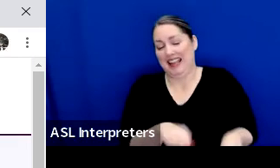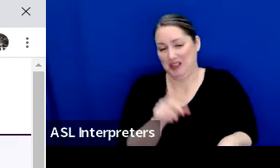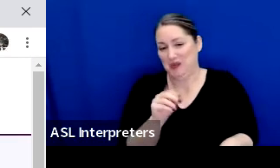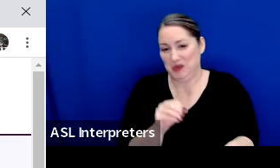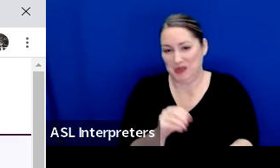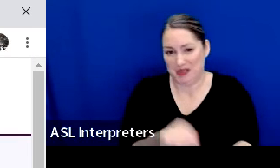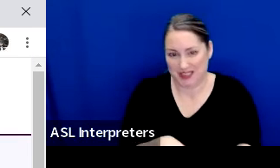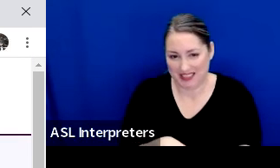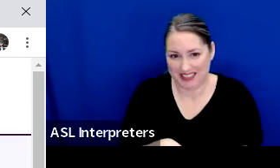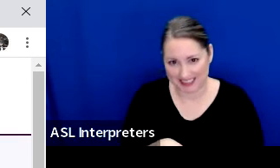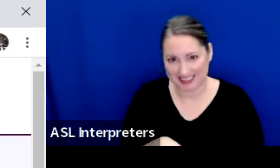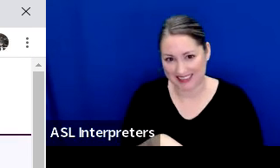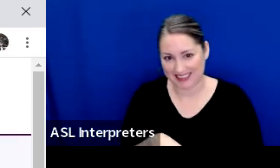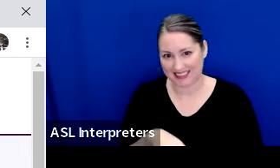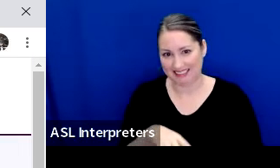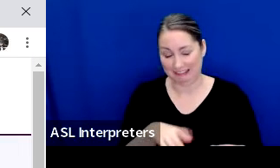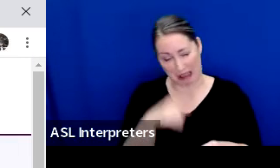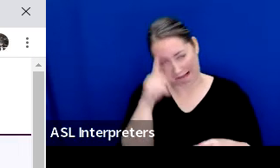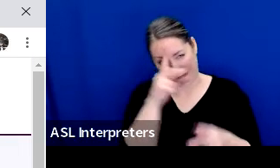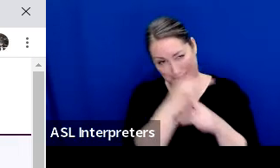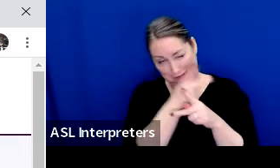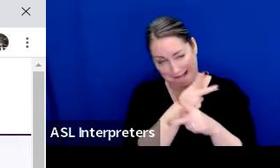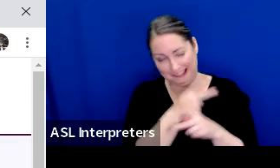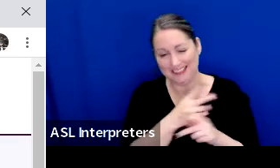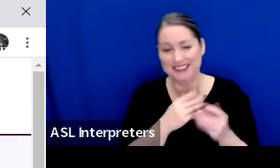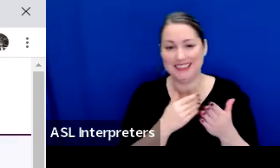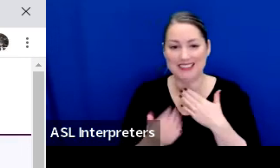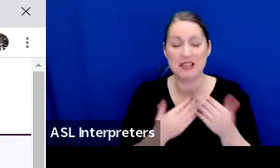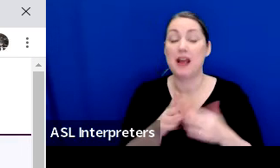In part, that takes me a little, I'm sure. And if you get it wrong, it shows you wrong.